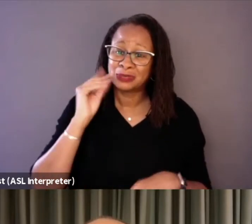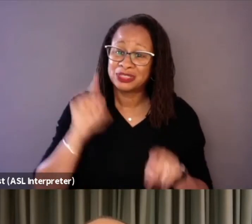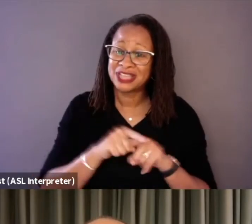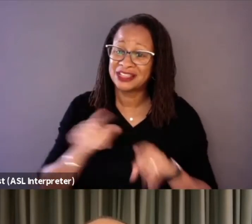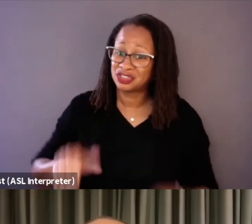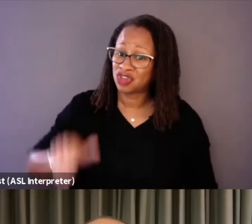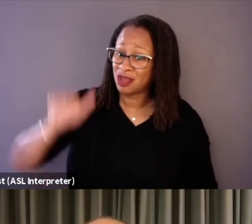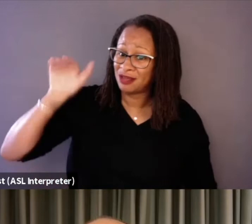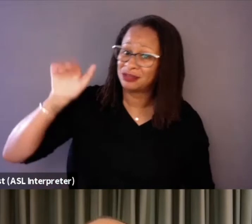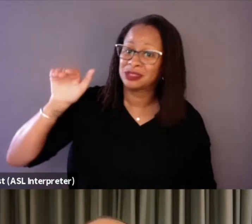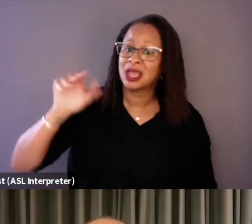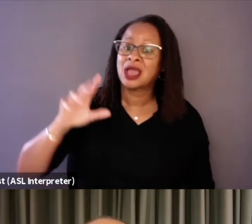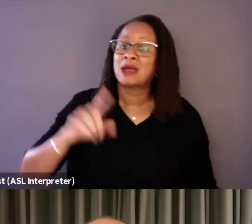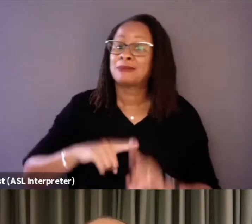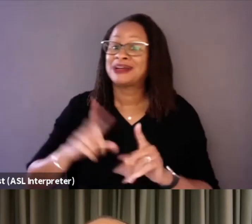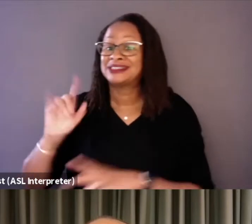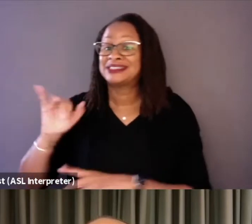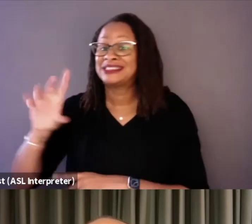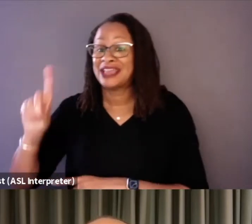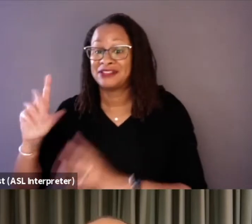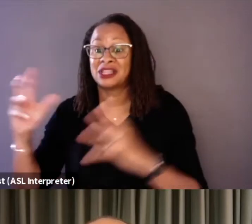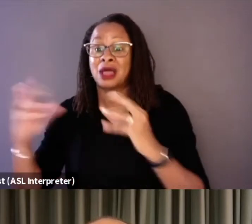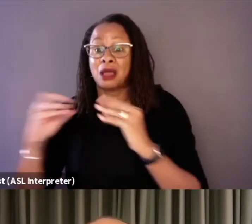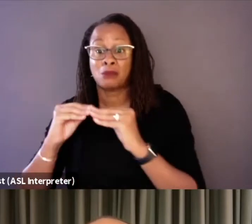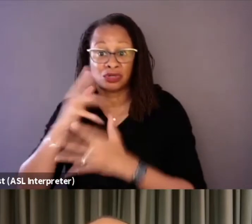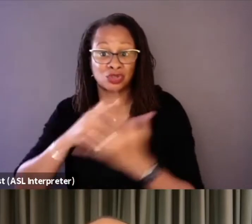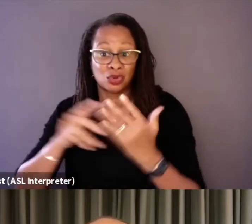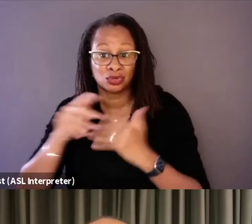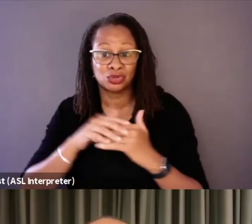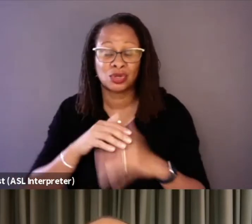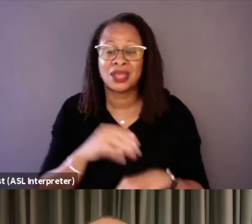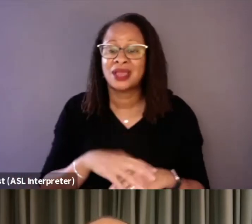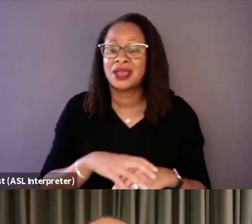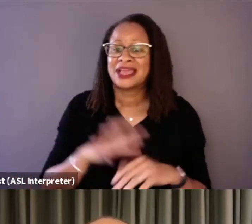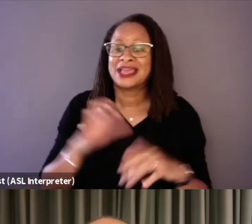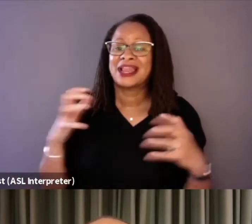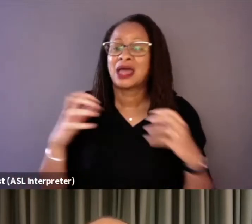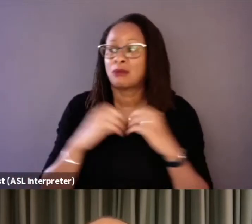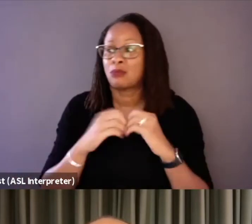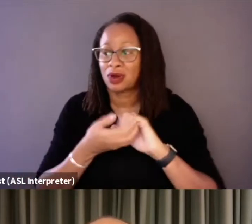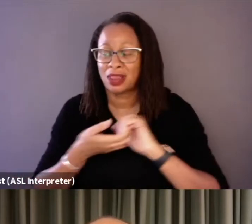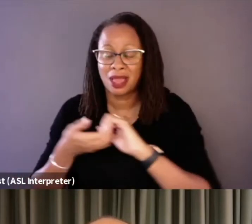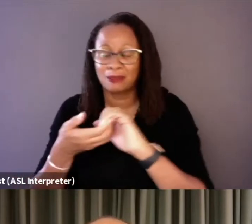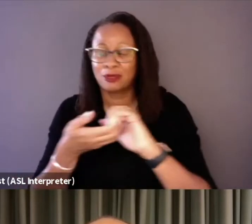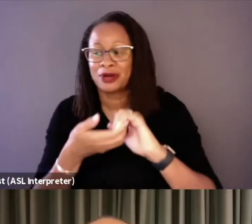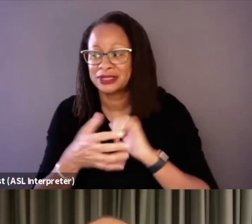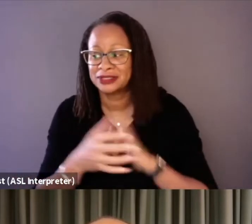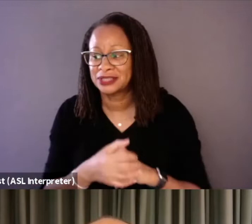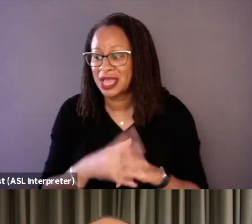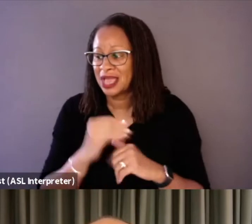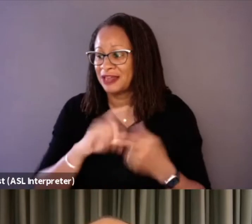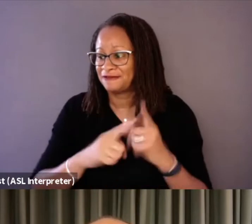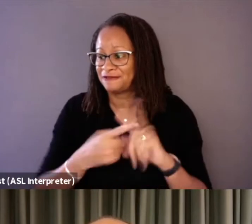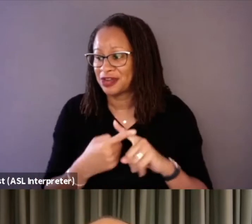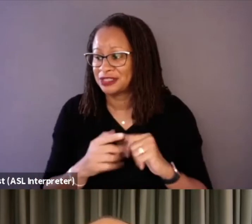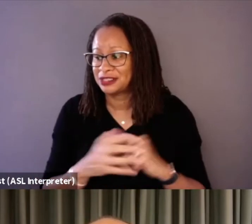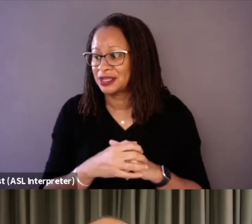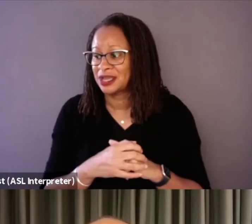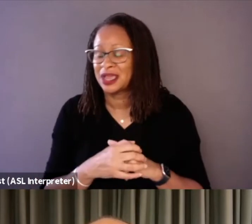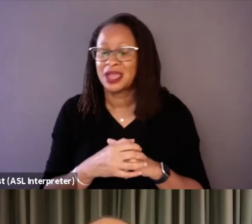social person and had many more collaborators and friends and he kept them all compartmentalized